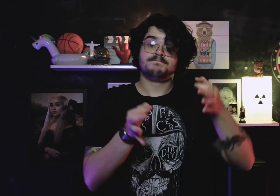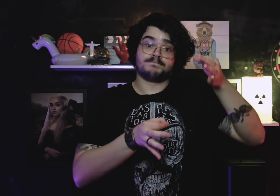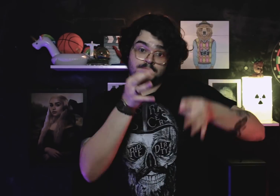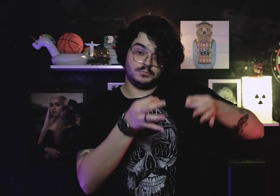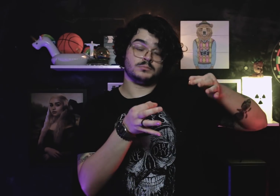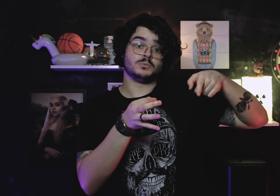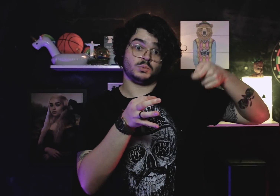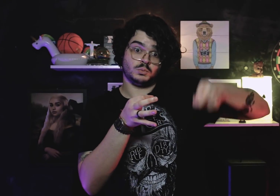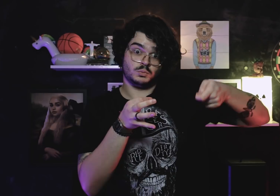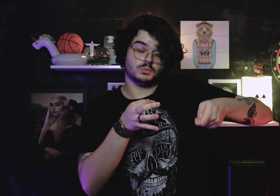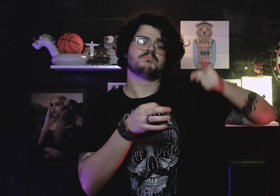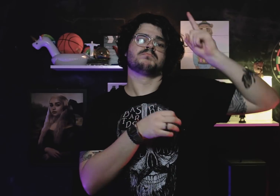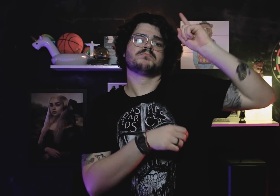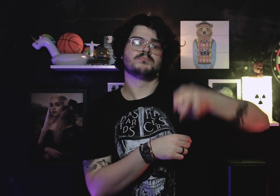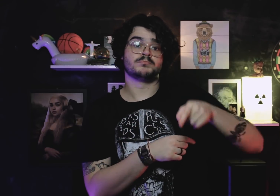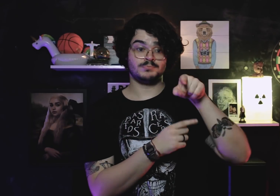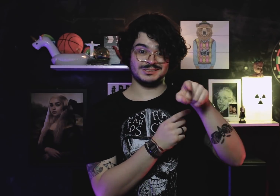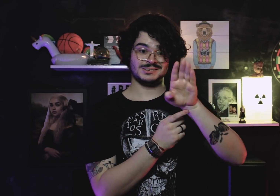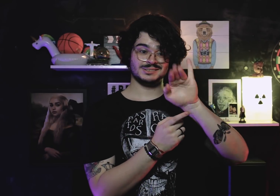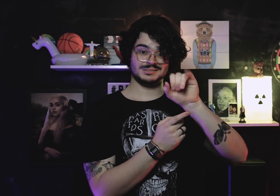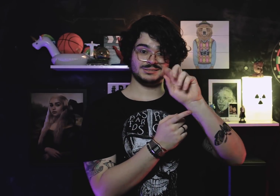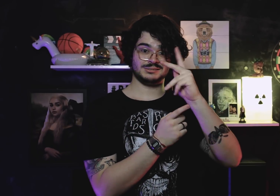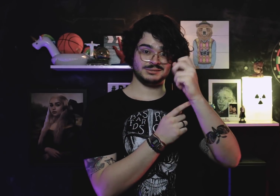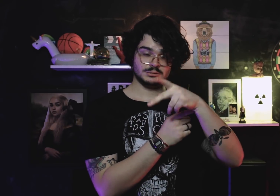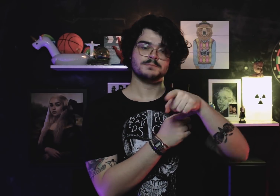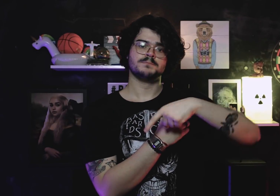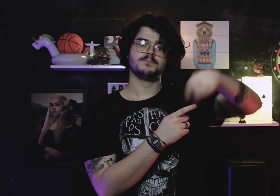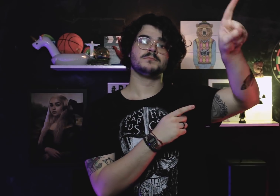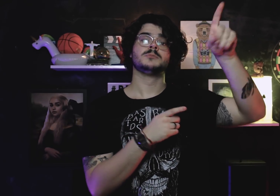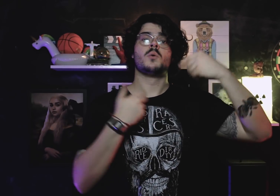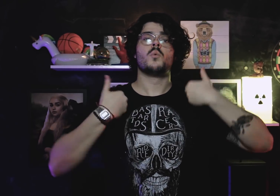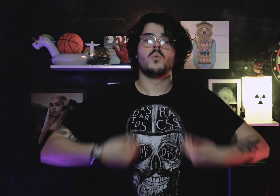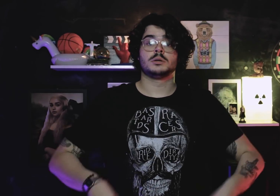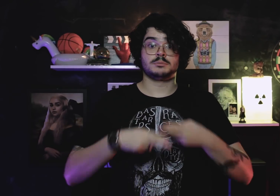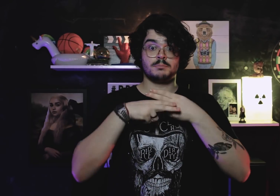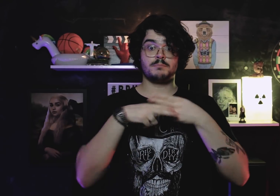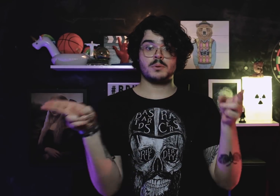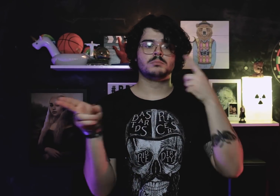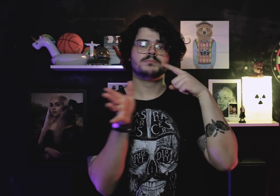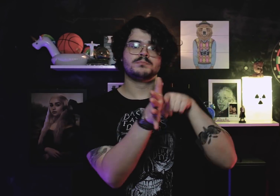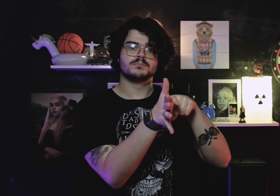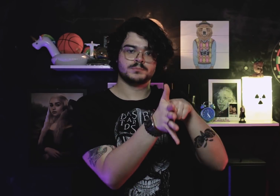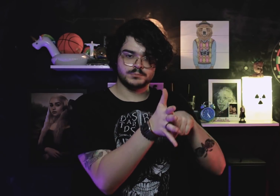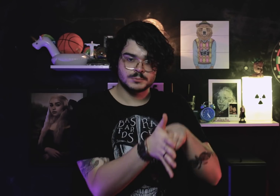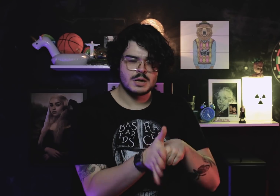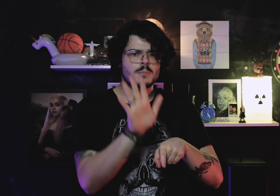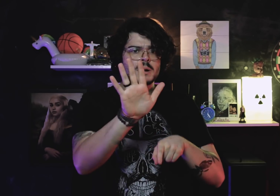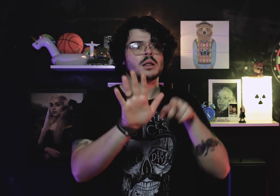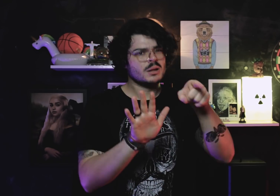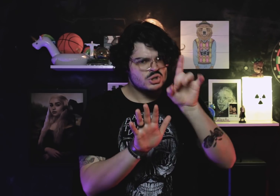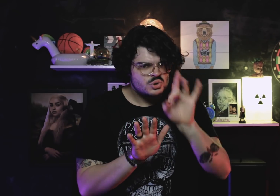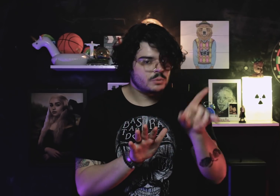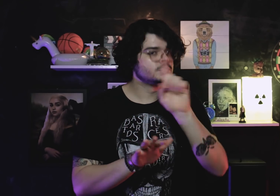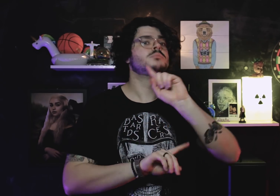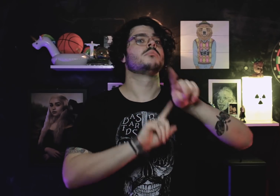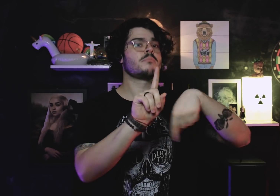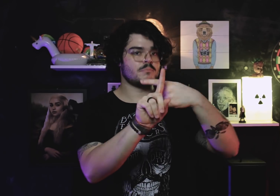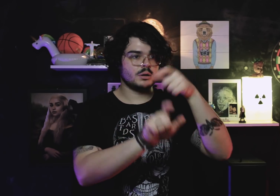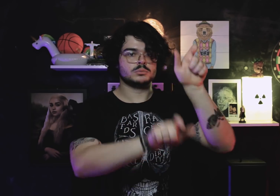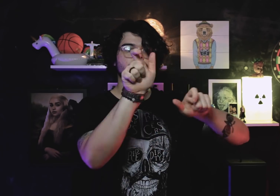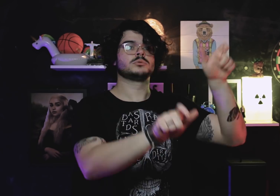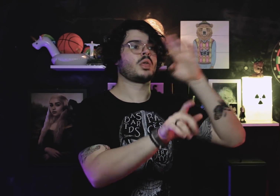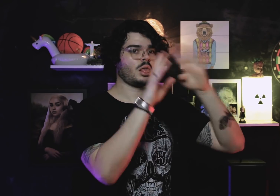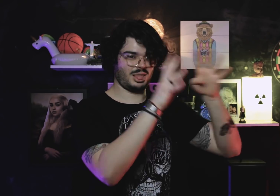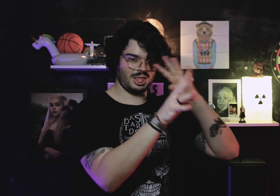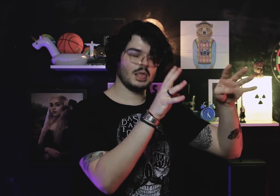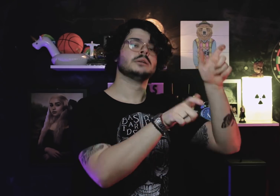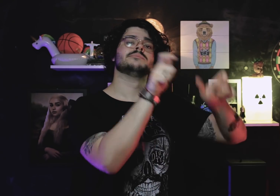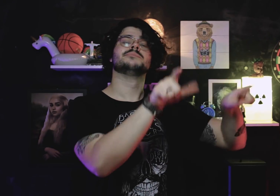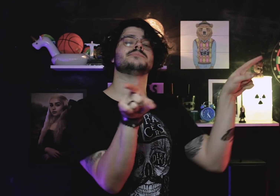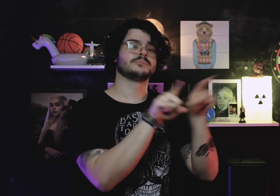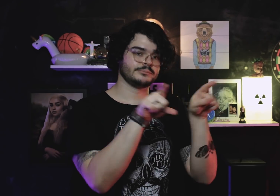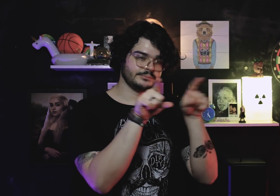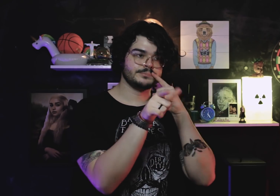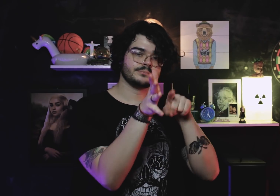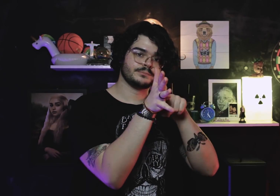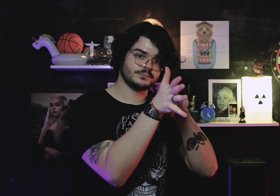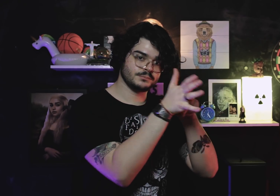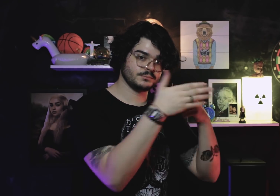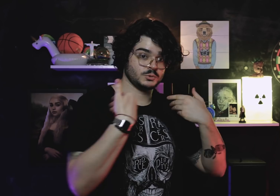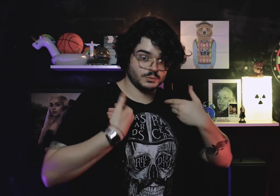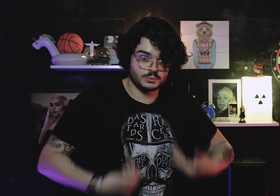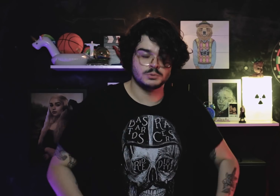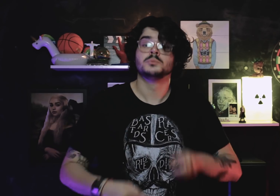Then, the judges had her naked body examined, including the body of the other defendants,